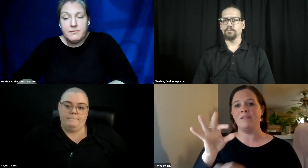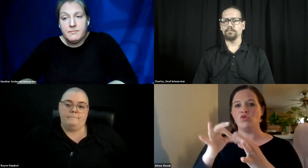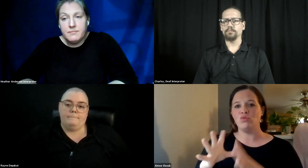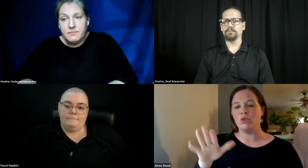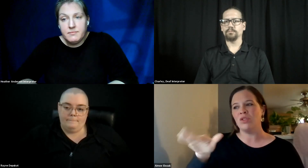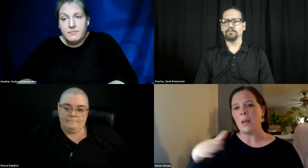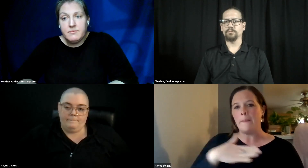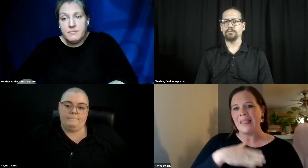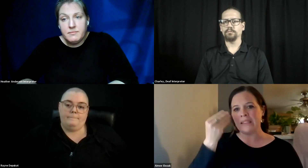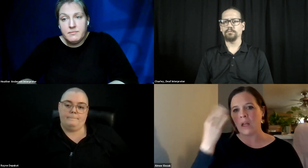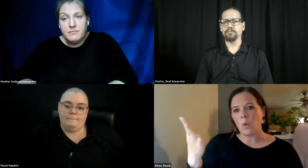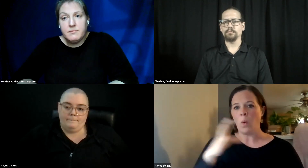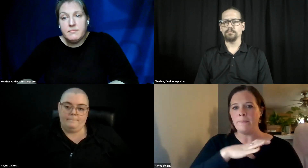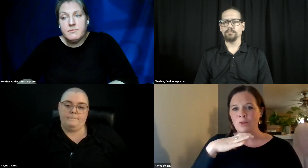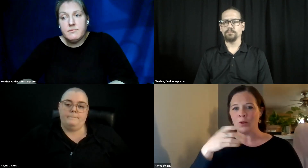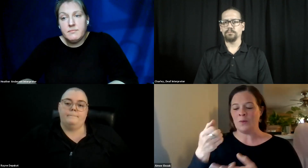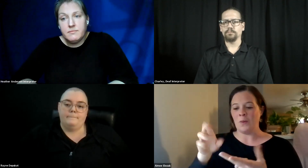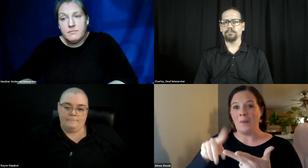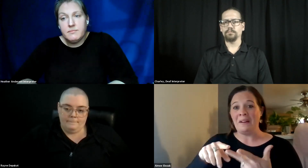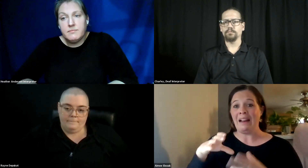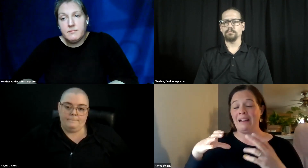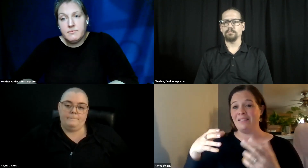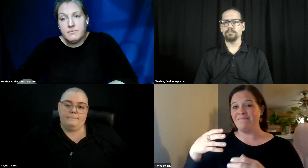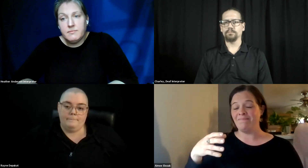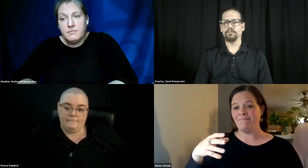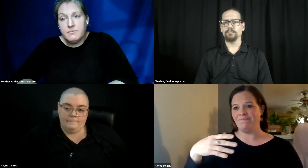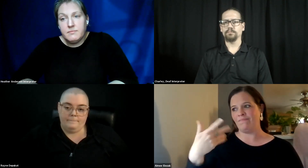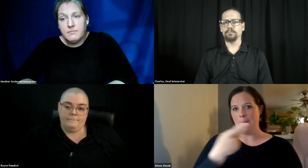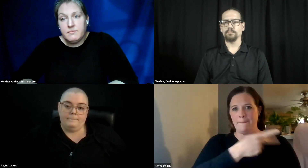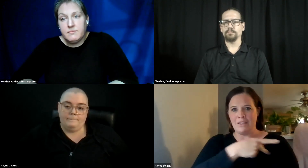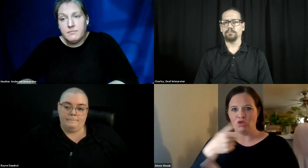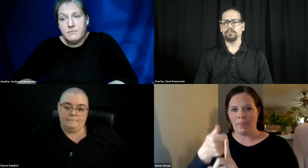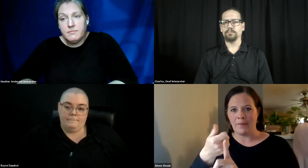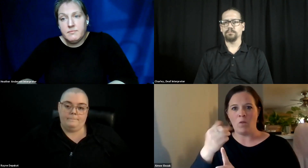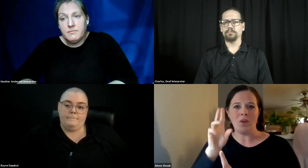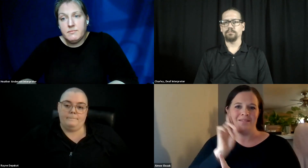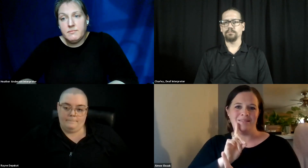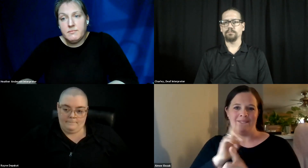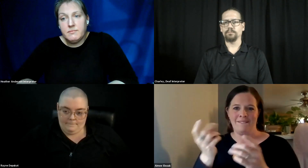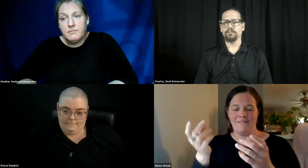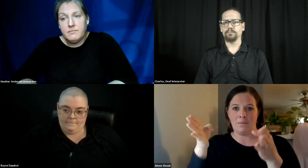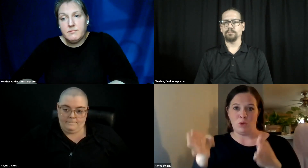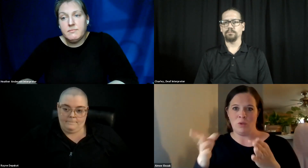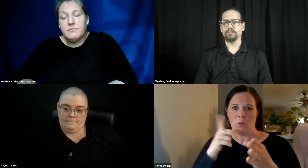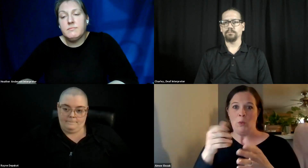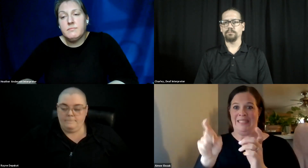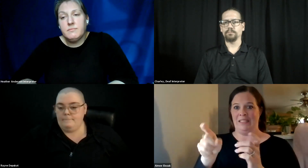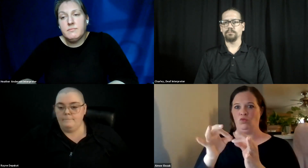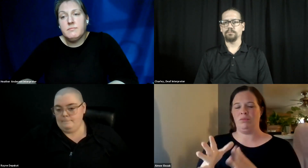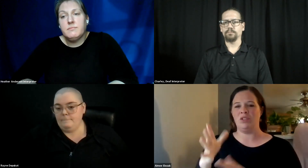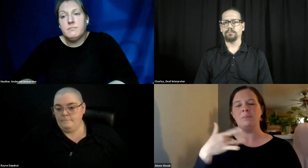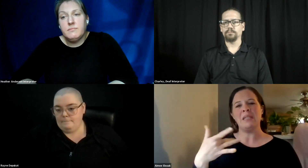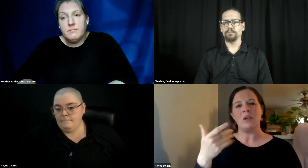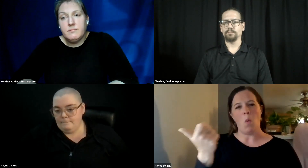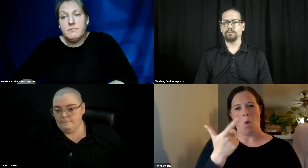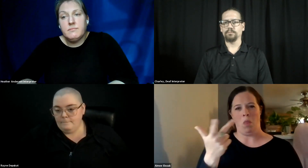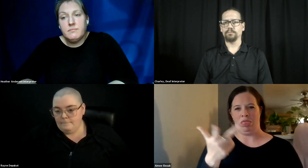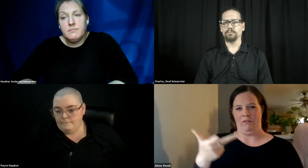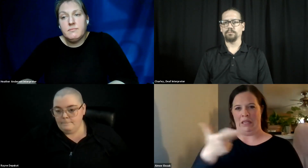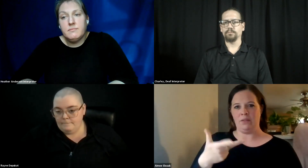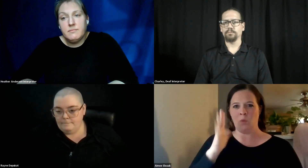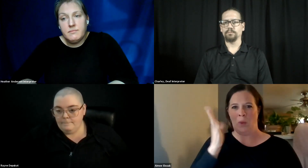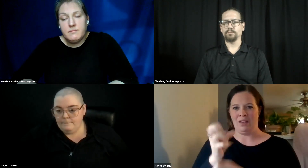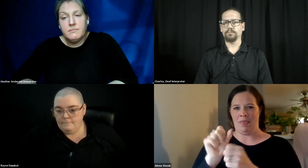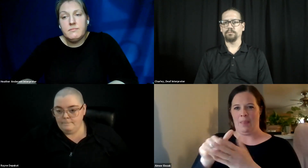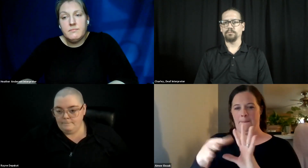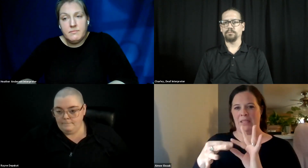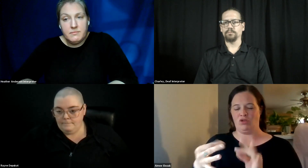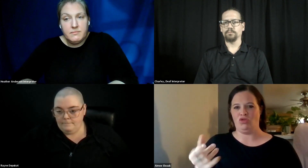commission or, you know, if the interpreter say like please let the commission know, you know, or the patient themselves the deaf person, whoever needs the interpreter.